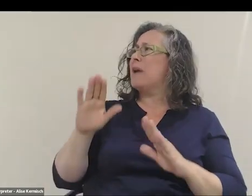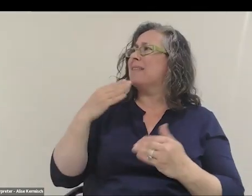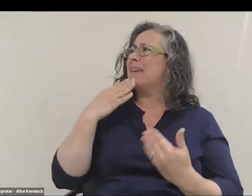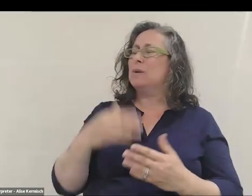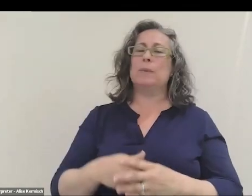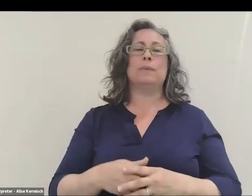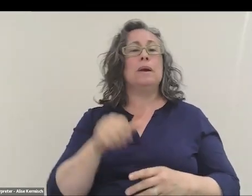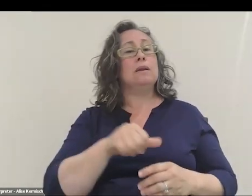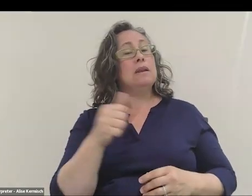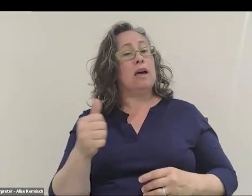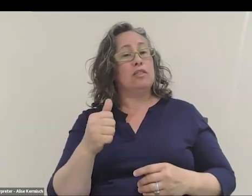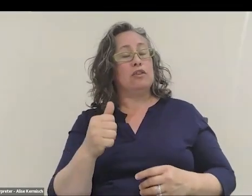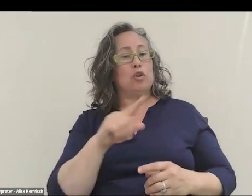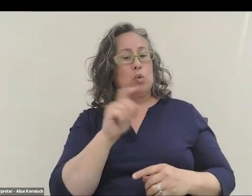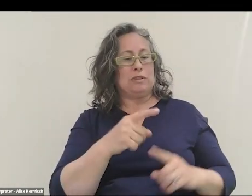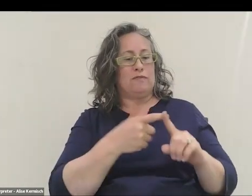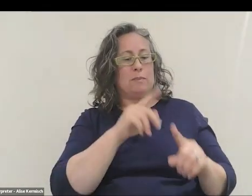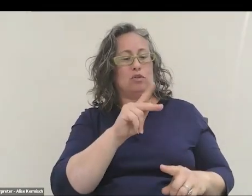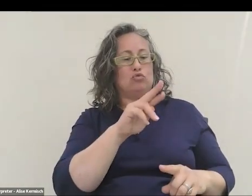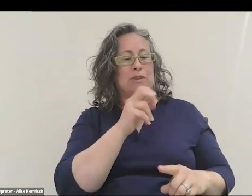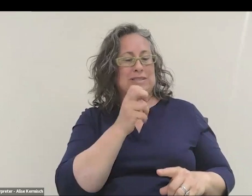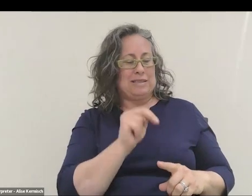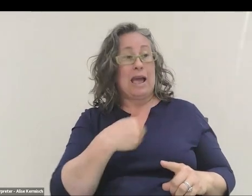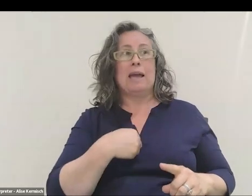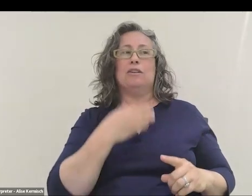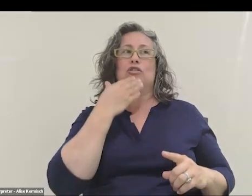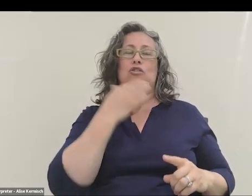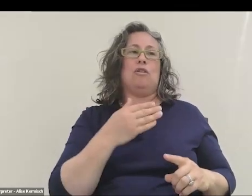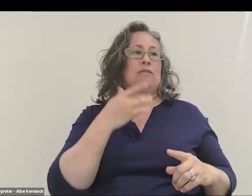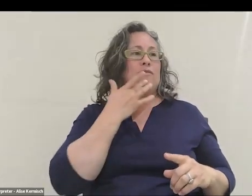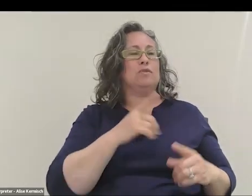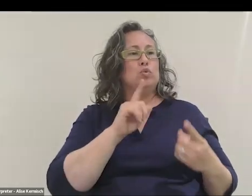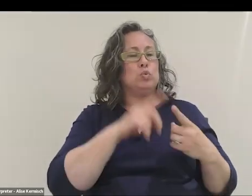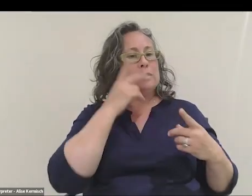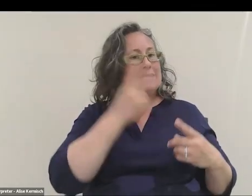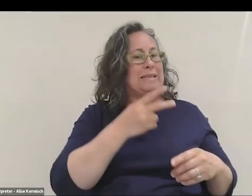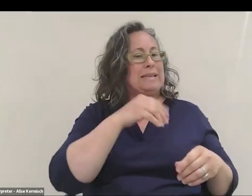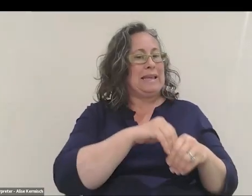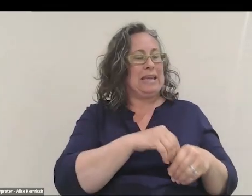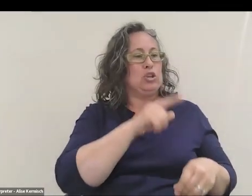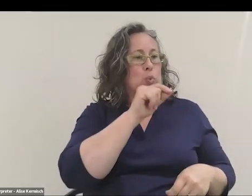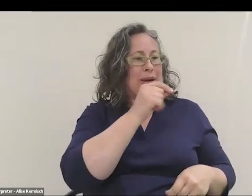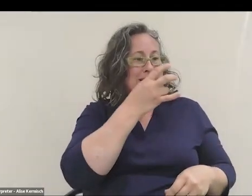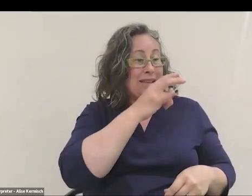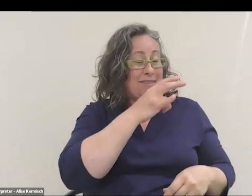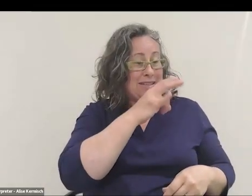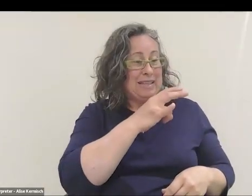from Kristen who says, "I had the good fortune to see the total solar eclipse in 2017 in Nebraska and in 2024.